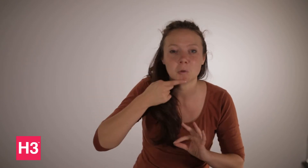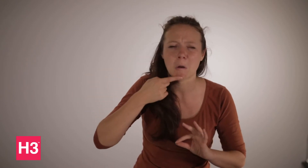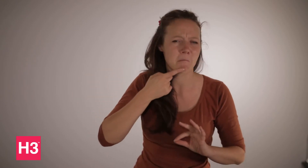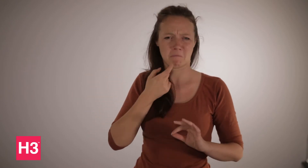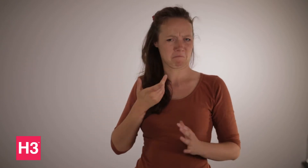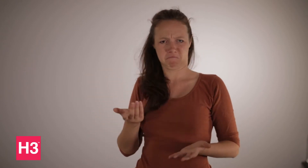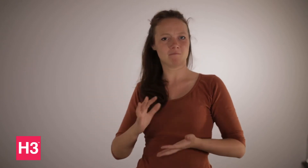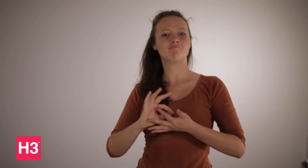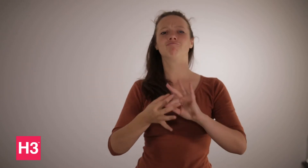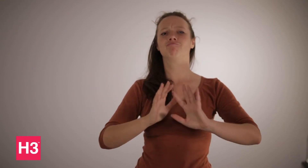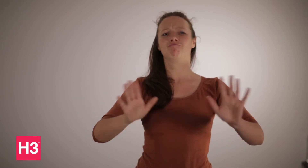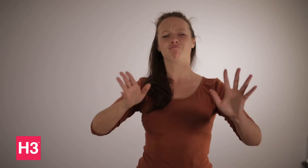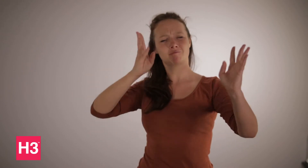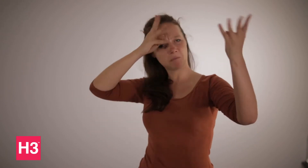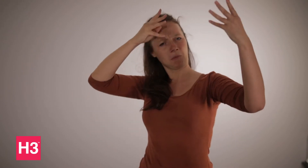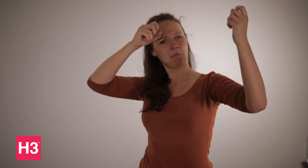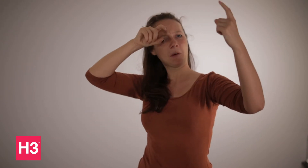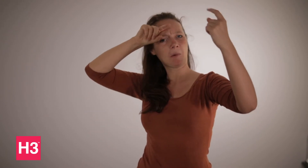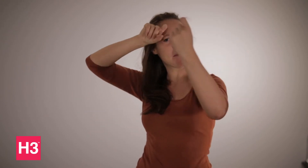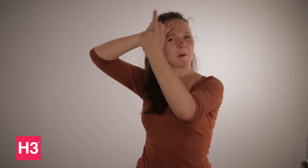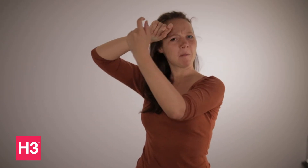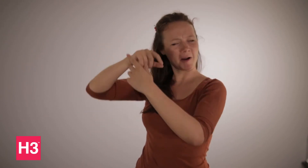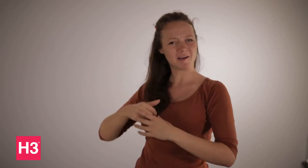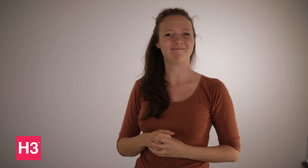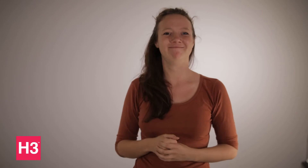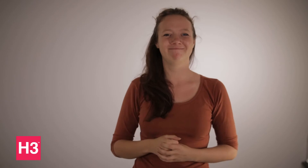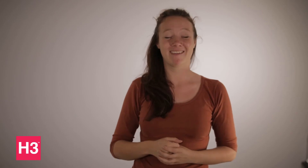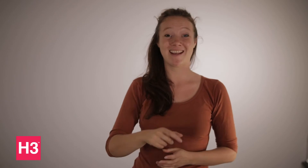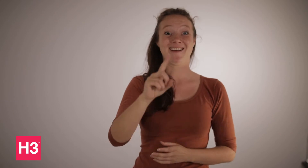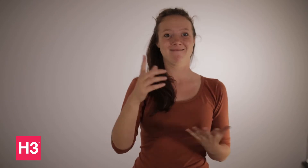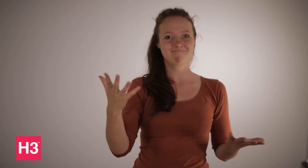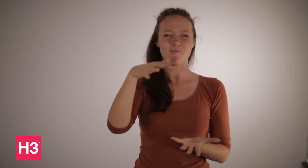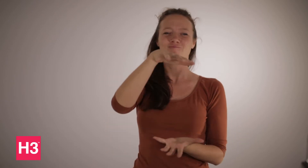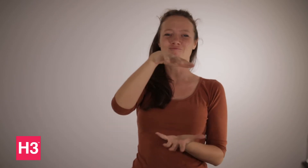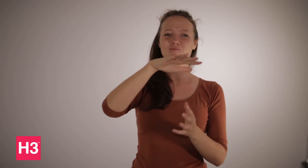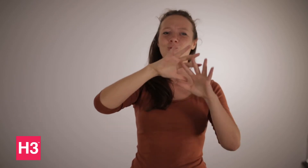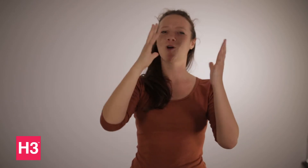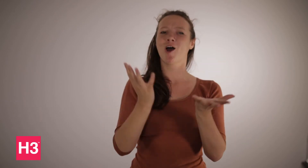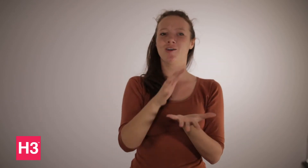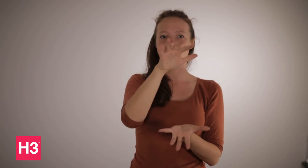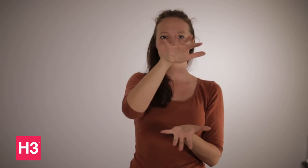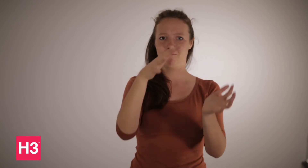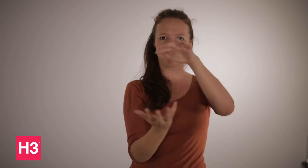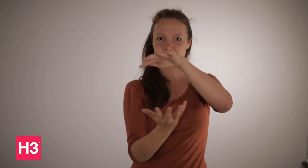So when using sign language, is it really necessary to mention DEAF in Deaflympics?